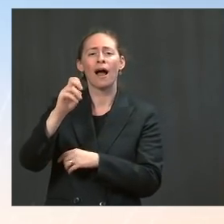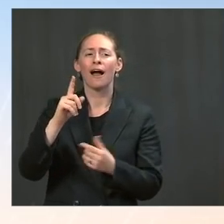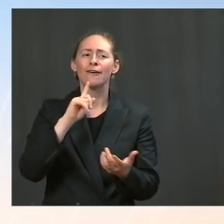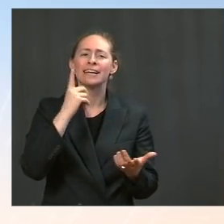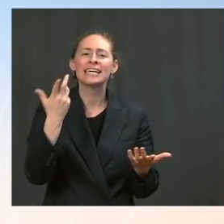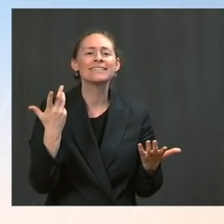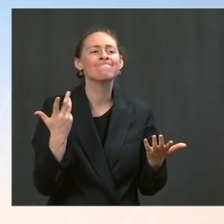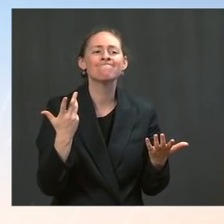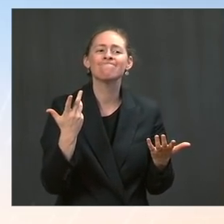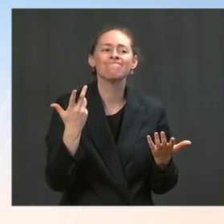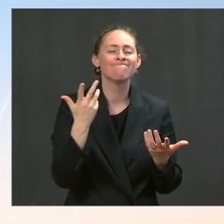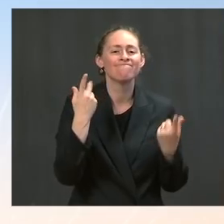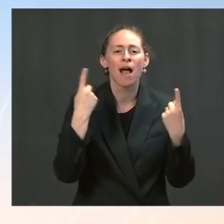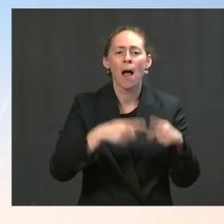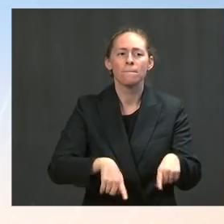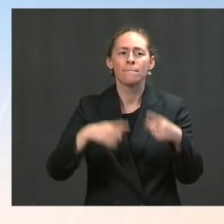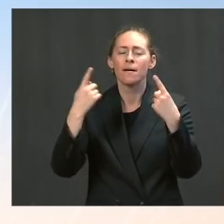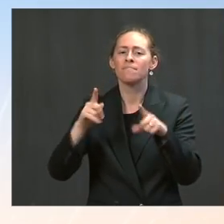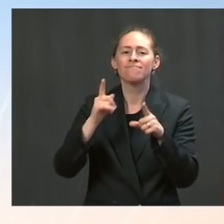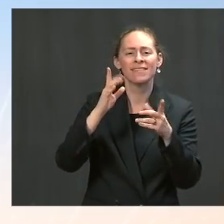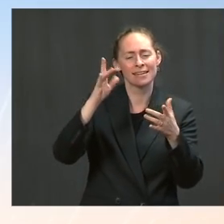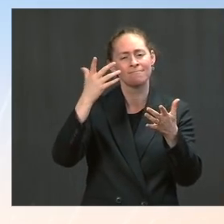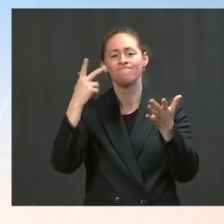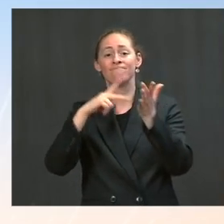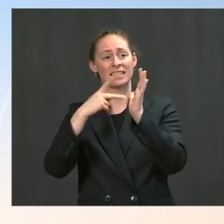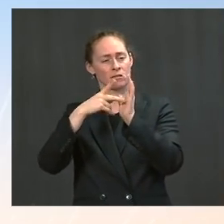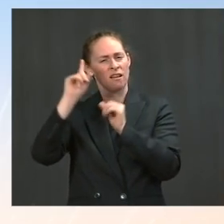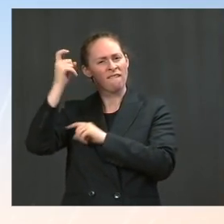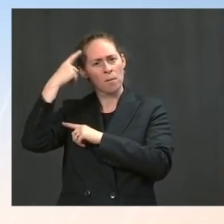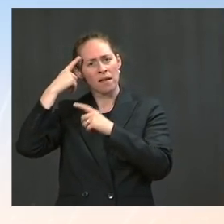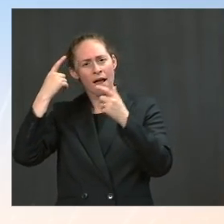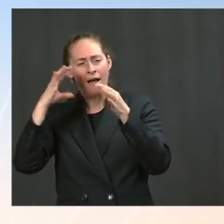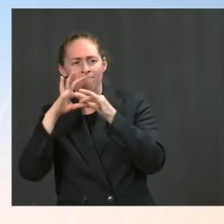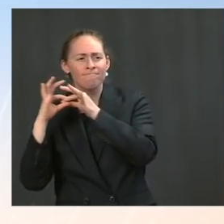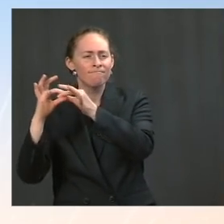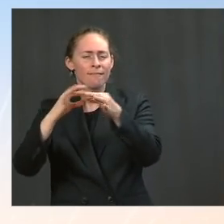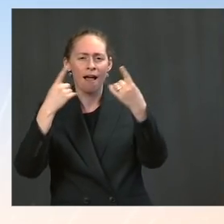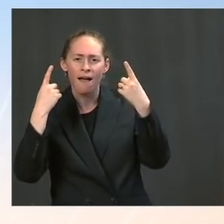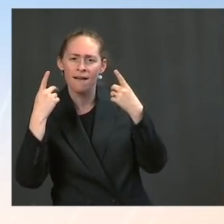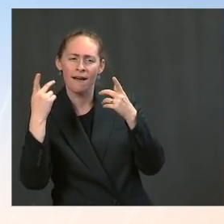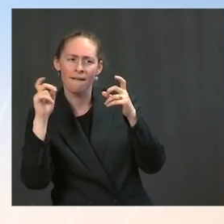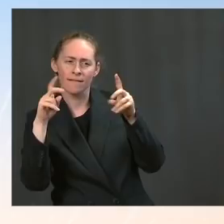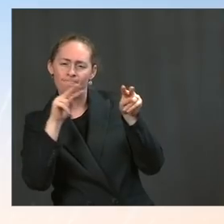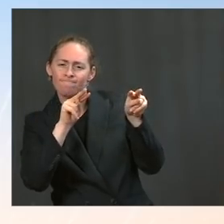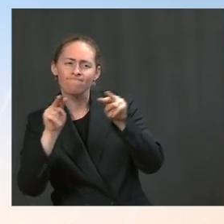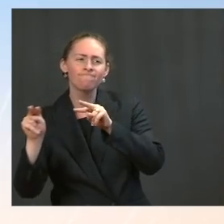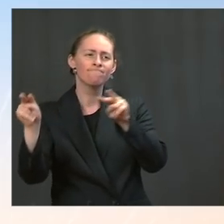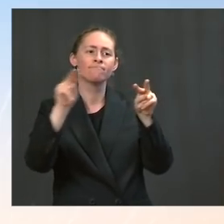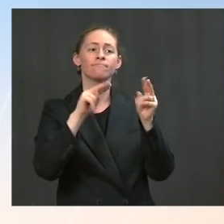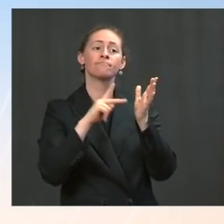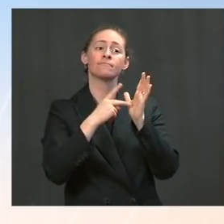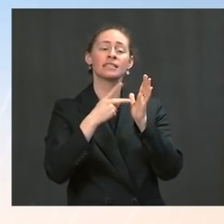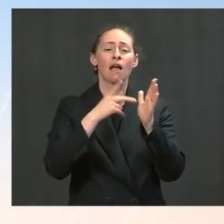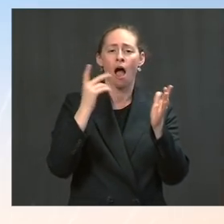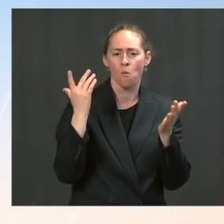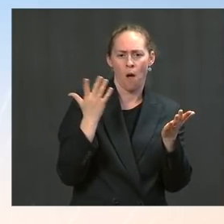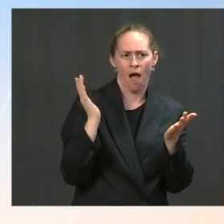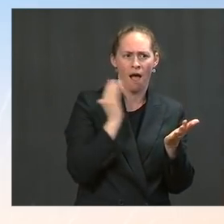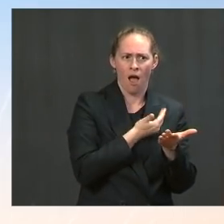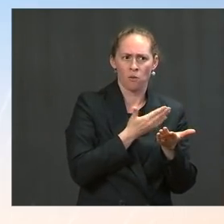I gave a little bit of an update in a readout of it yesterday, where we're tapping into all of the resources and expertise across the federal government.